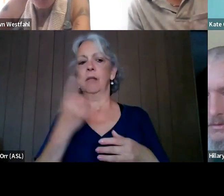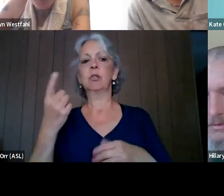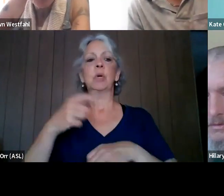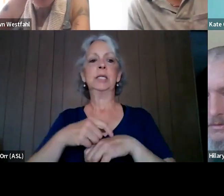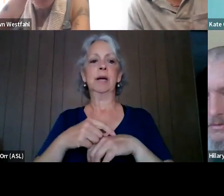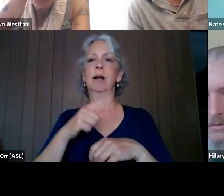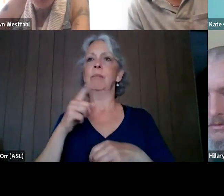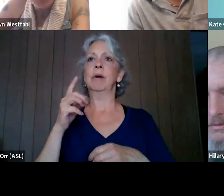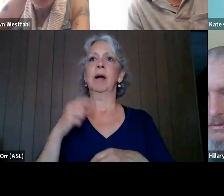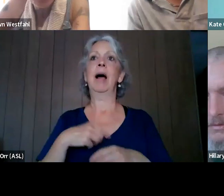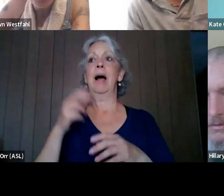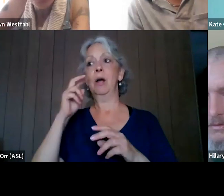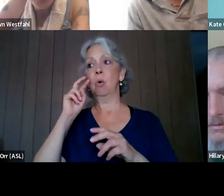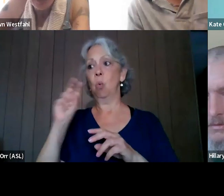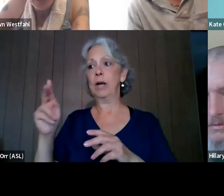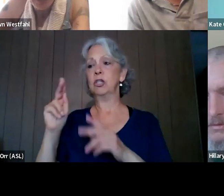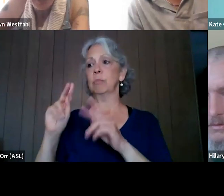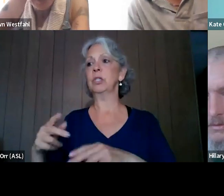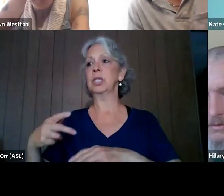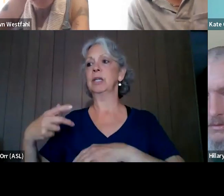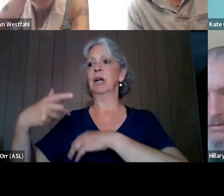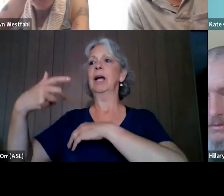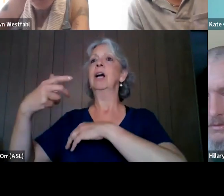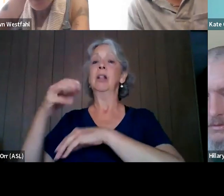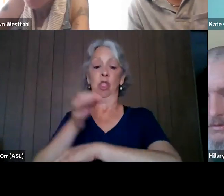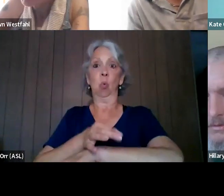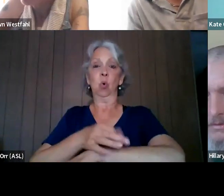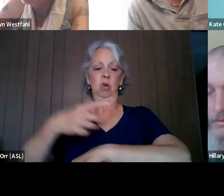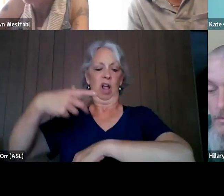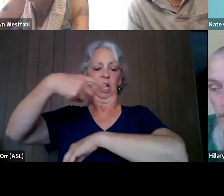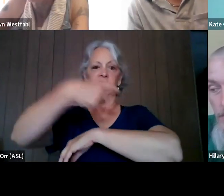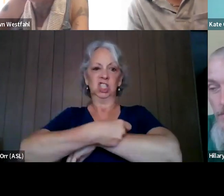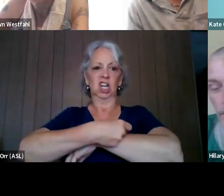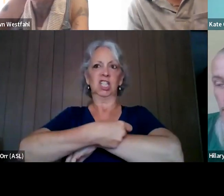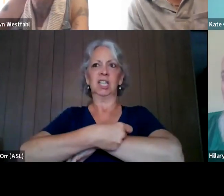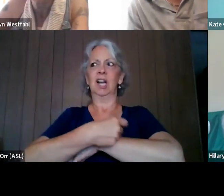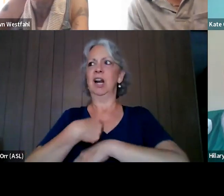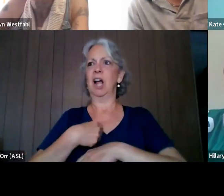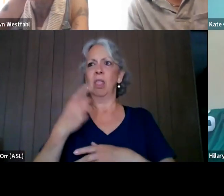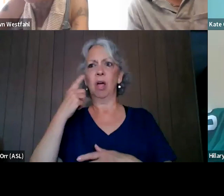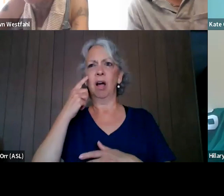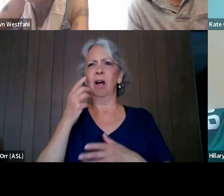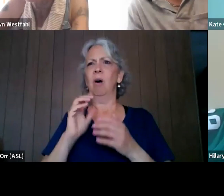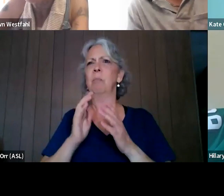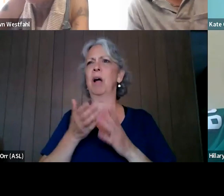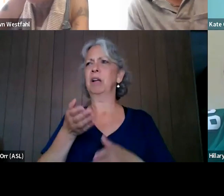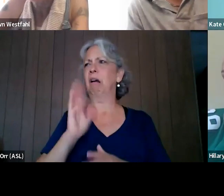I watched somebody inject into a wound and I said, oh my God, how could they do that?